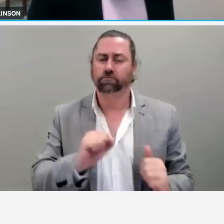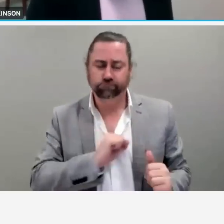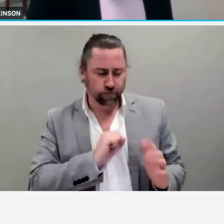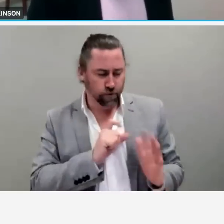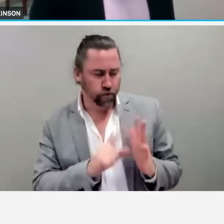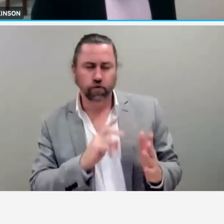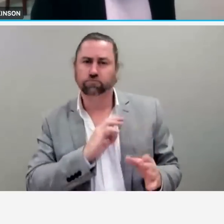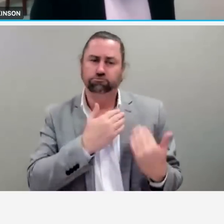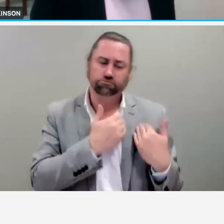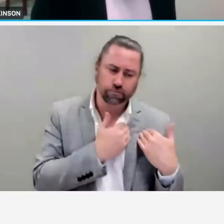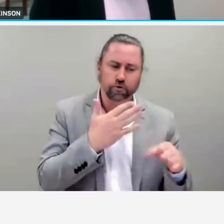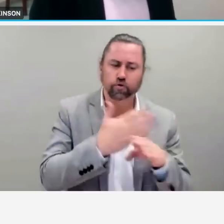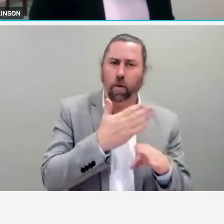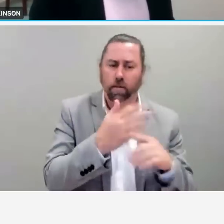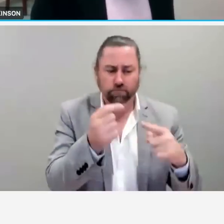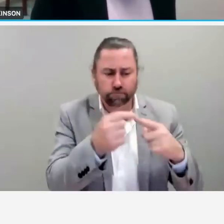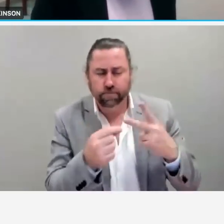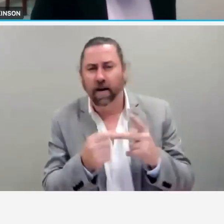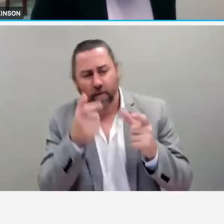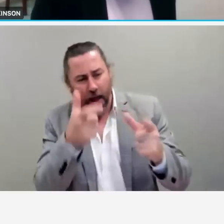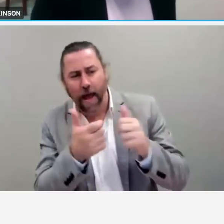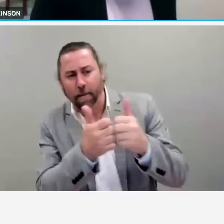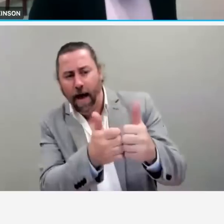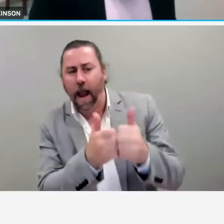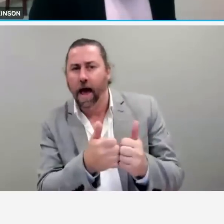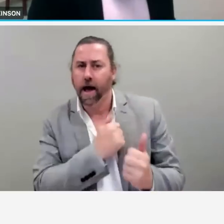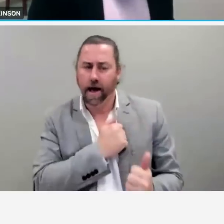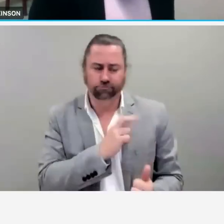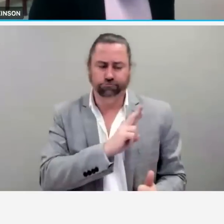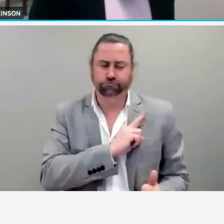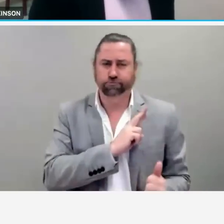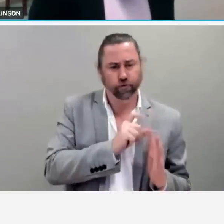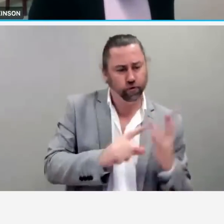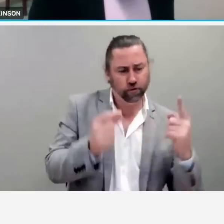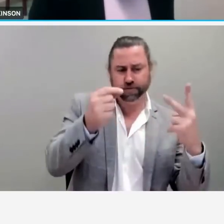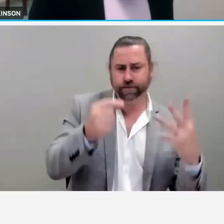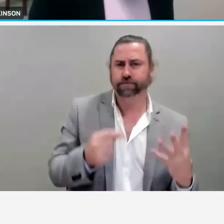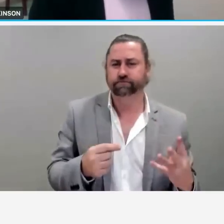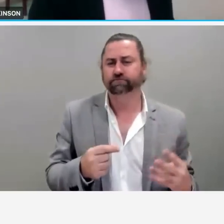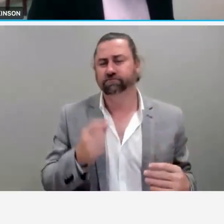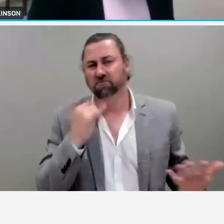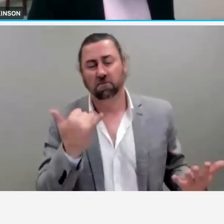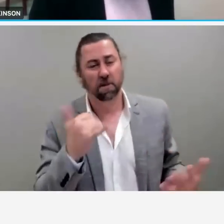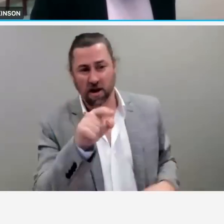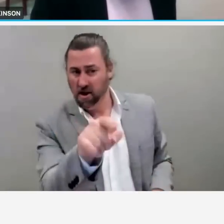about what their accountabilities might be in the case where a person decides to have more than